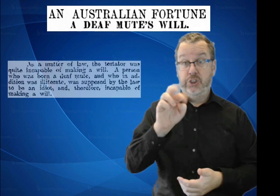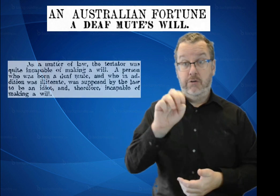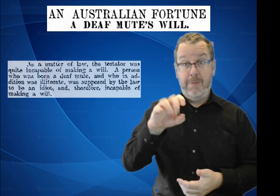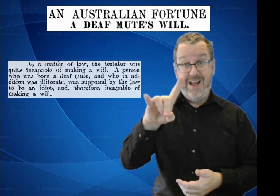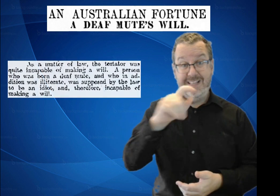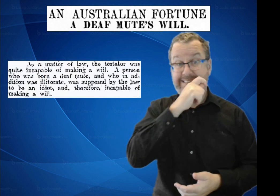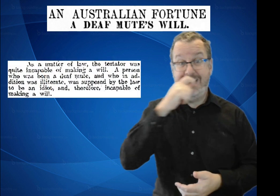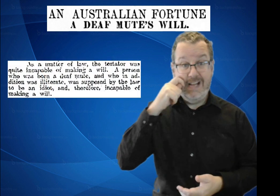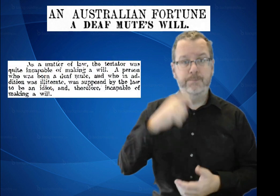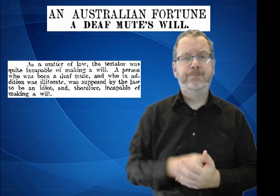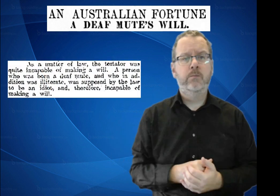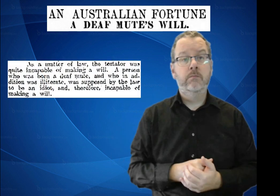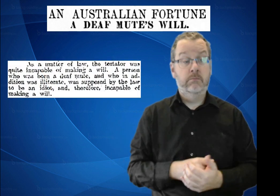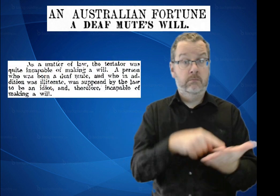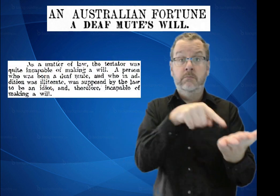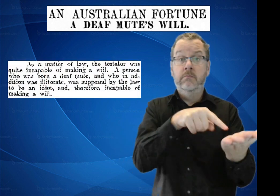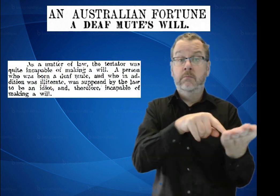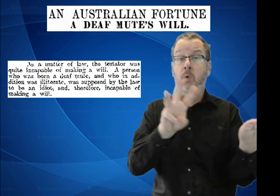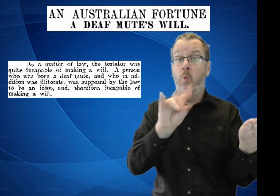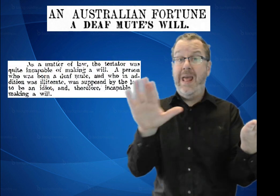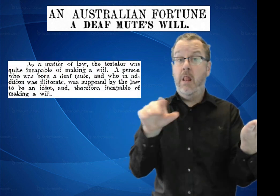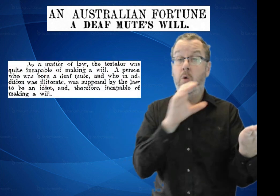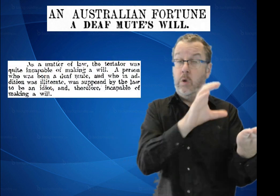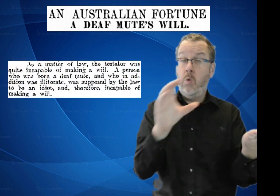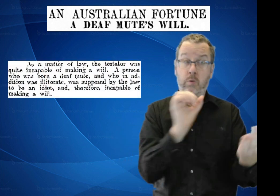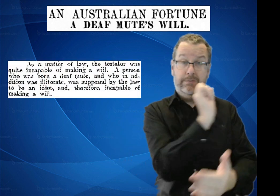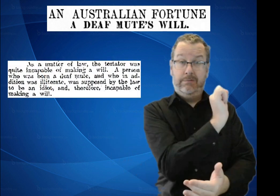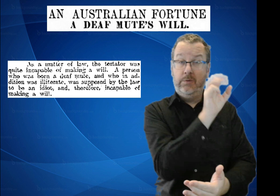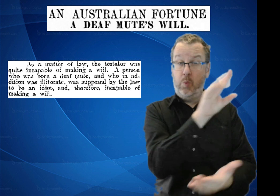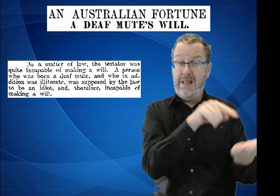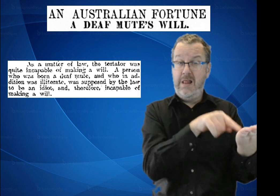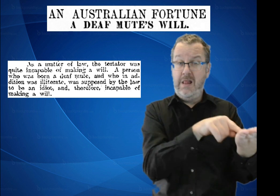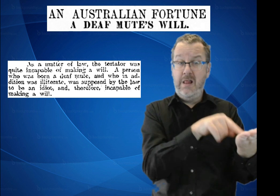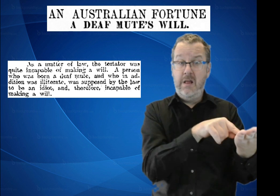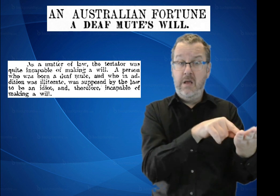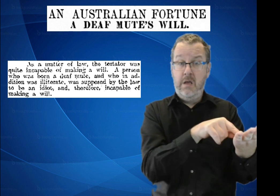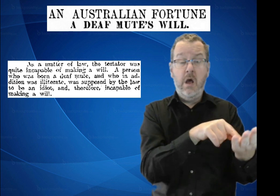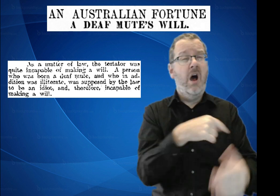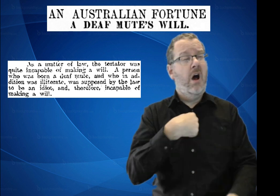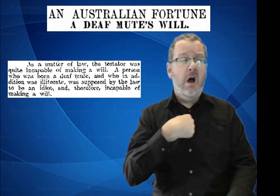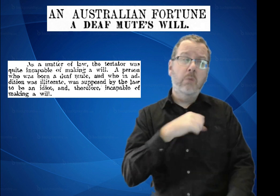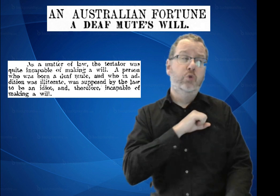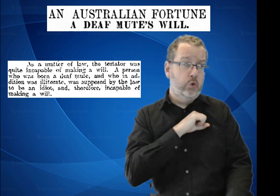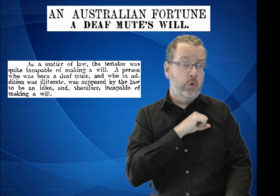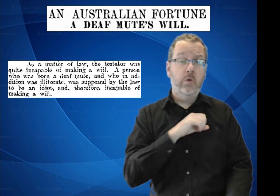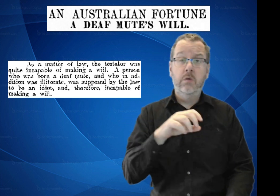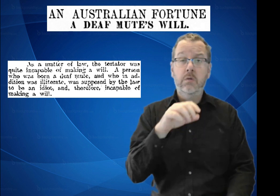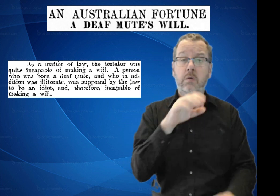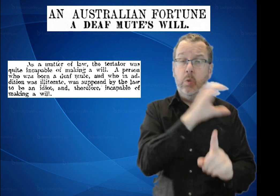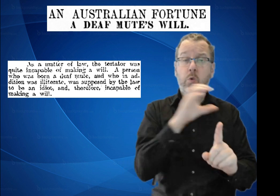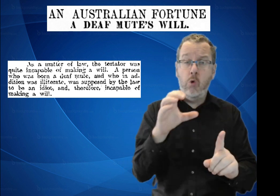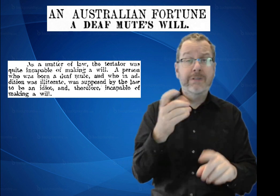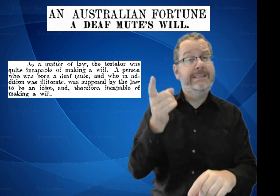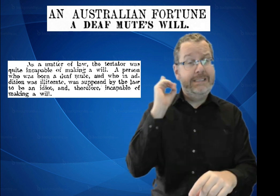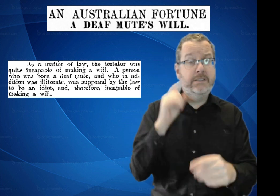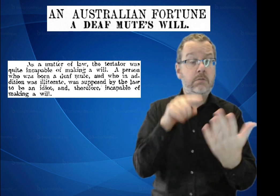Cornelius "no doubt, assented to the document",